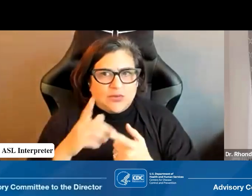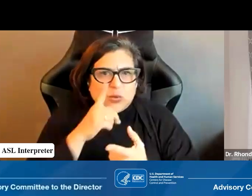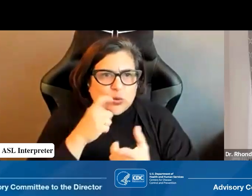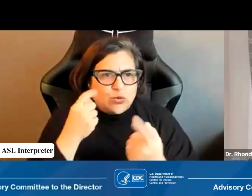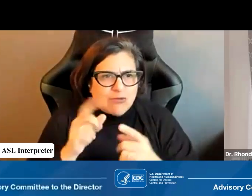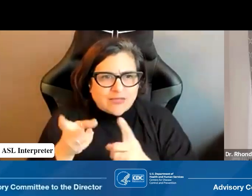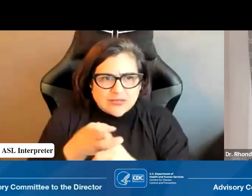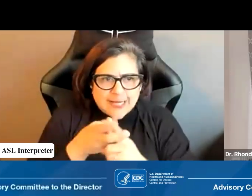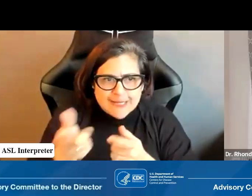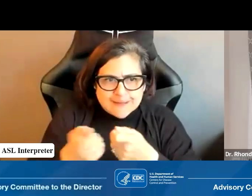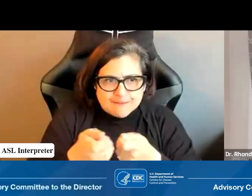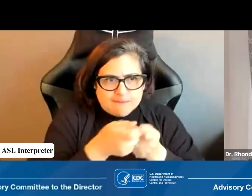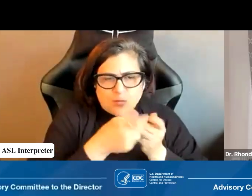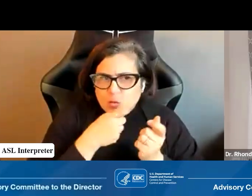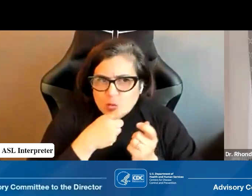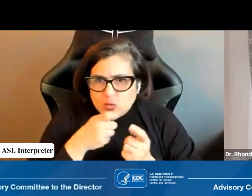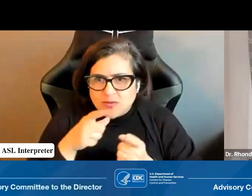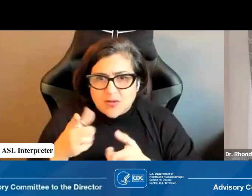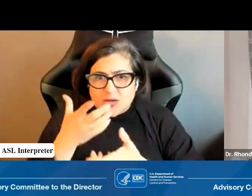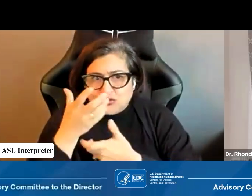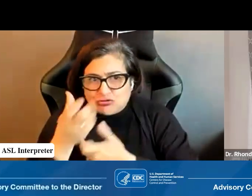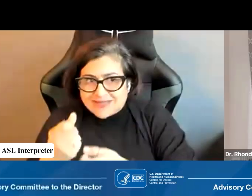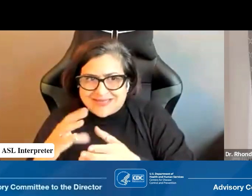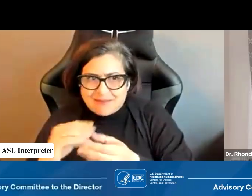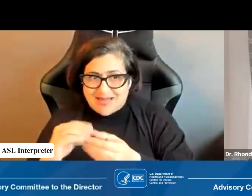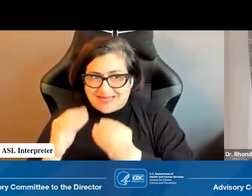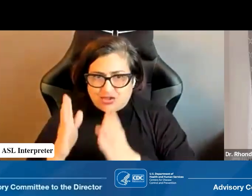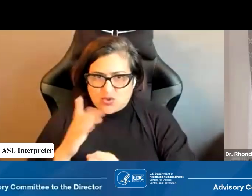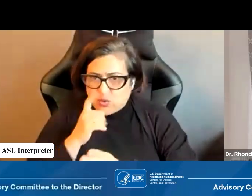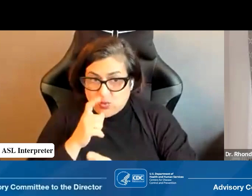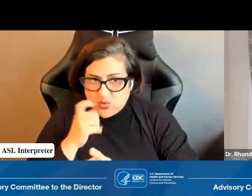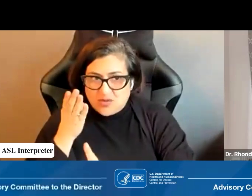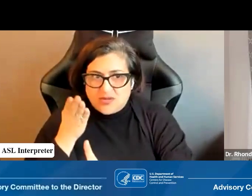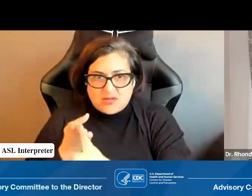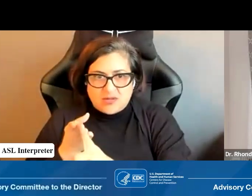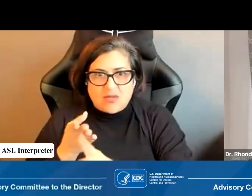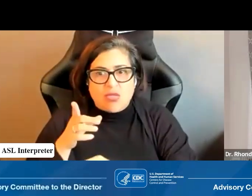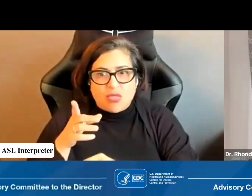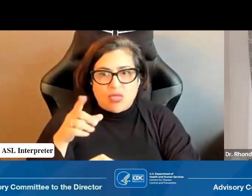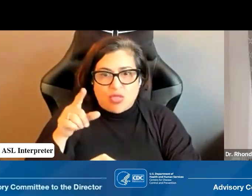So when you think about, you know, trusted messengers you know, that those partnerships